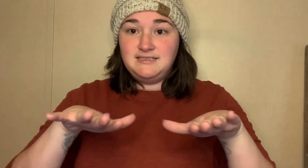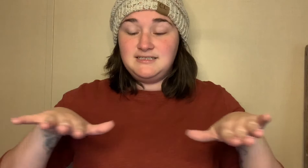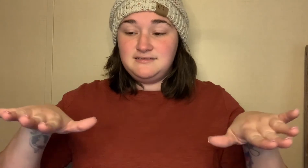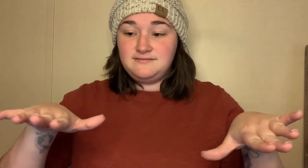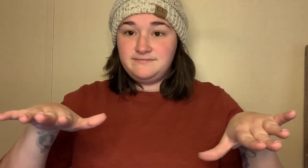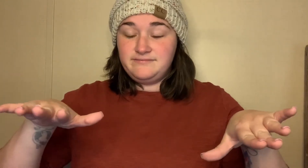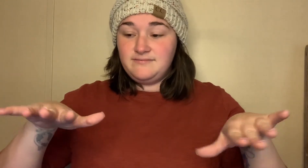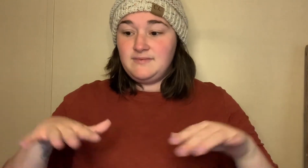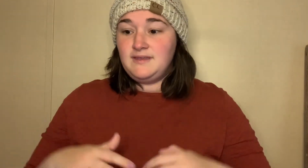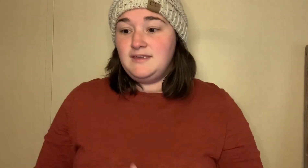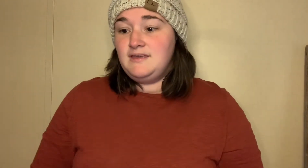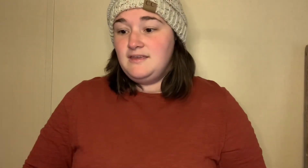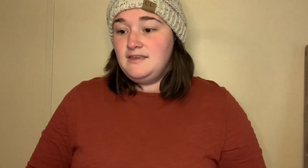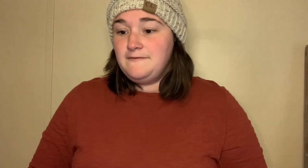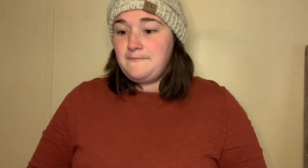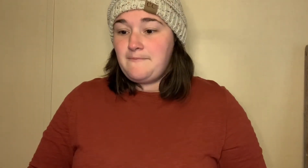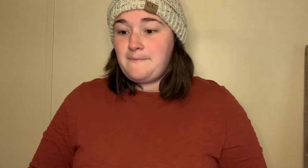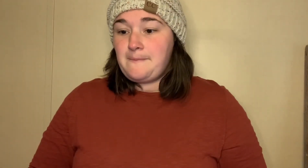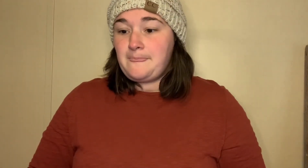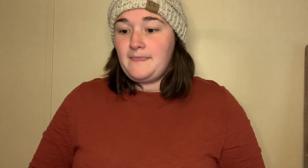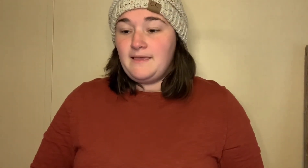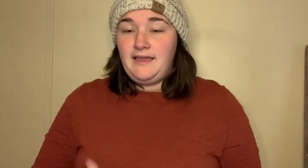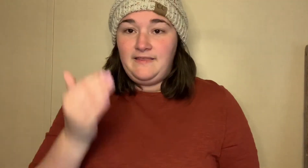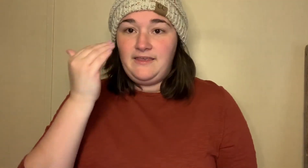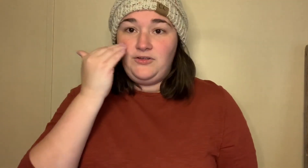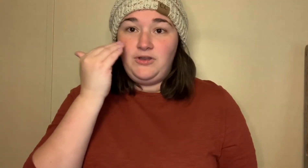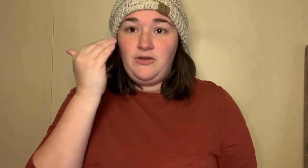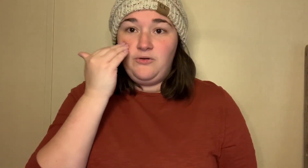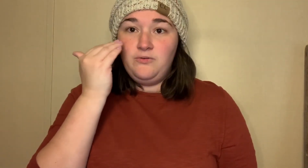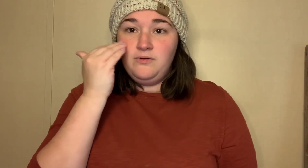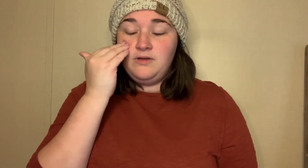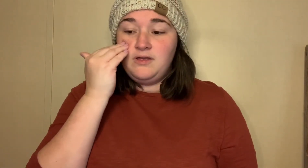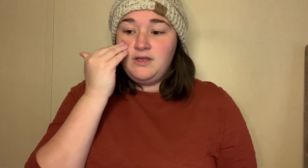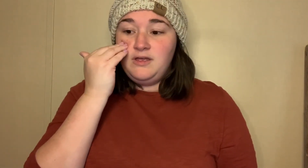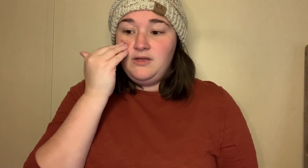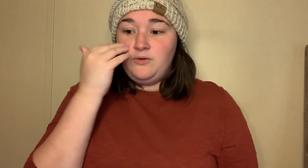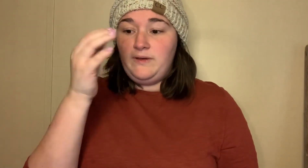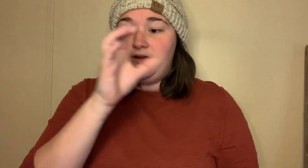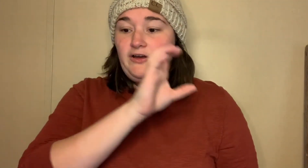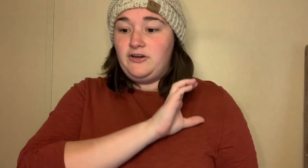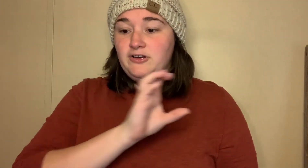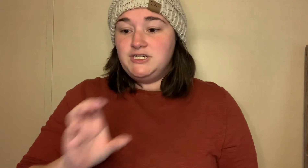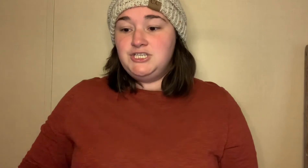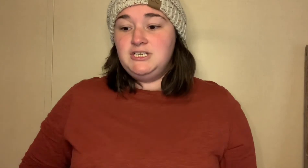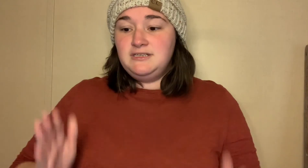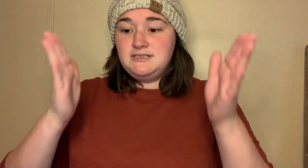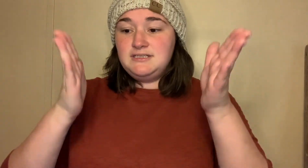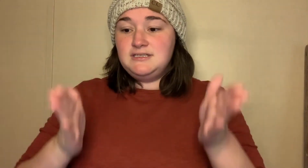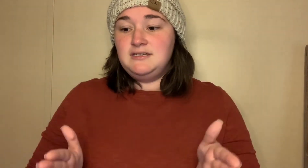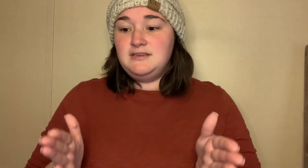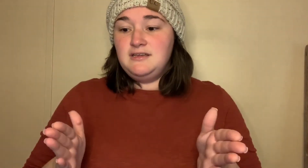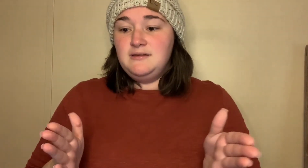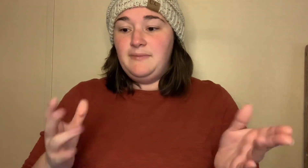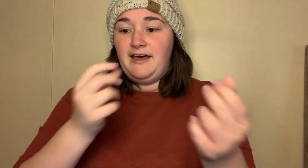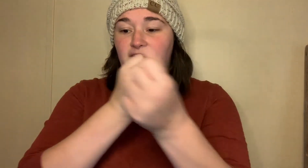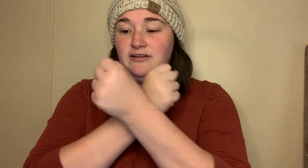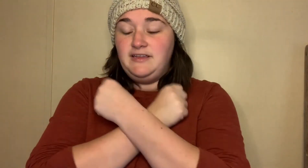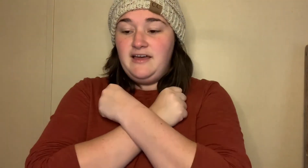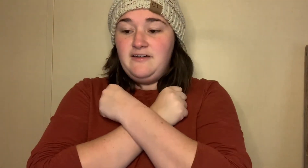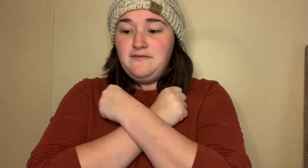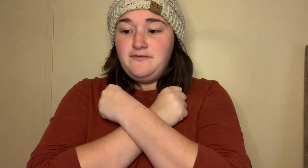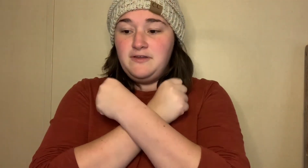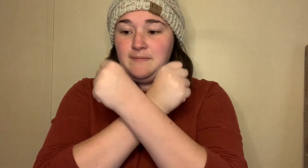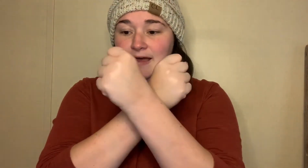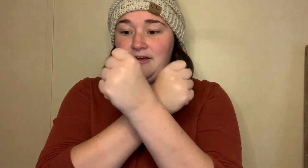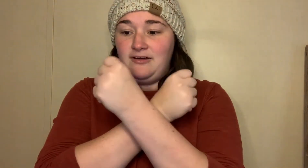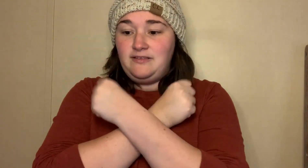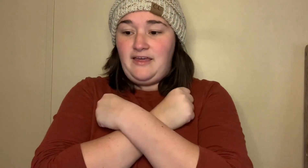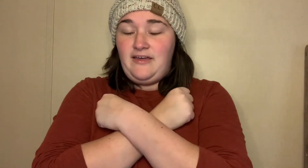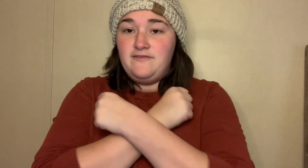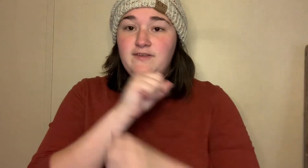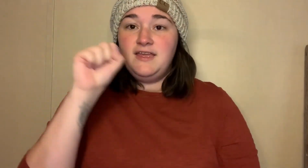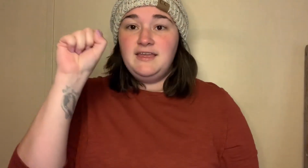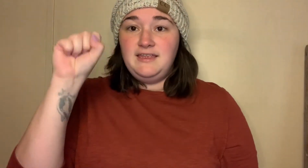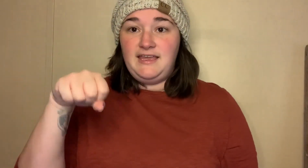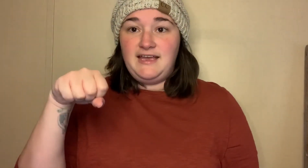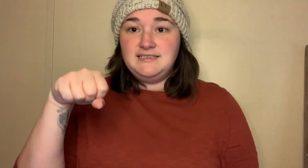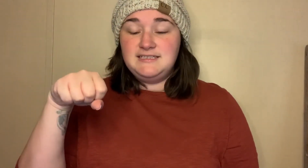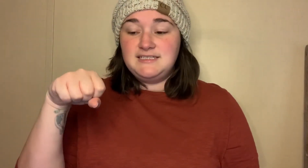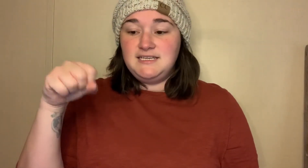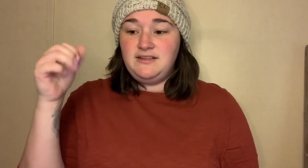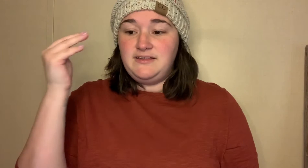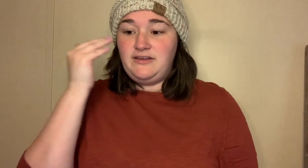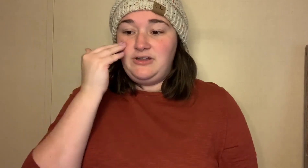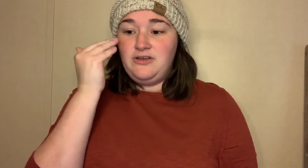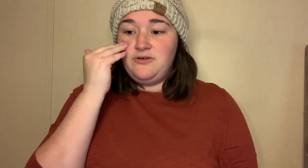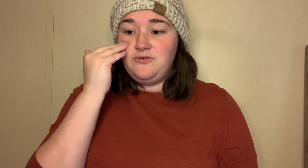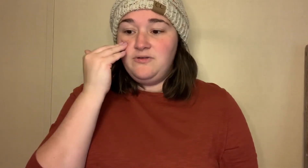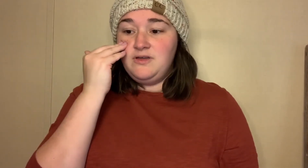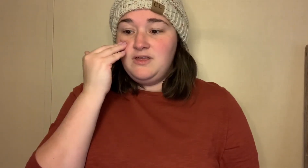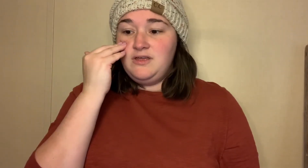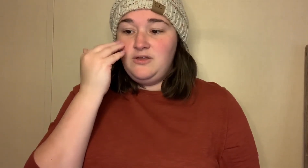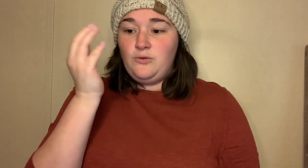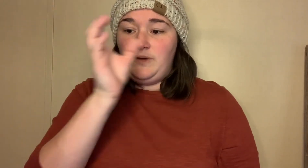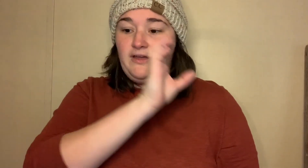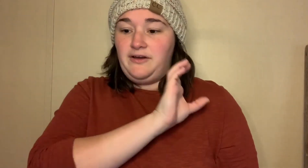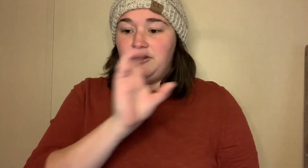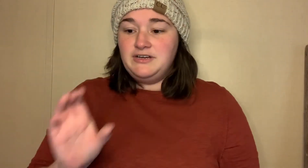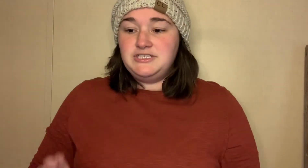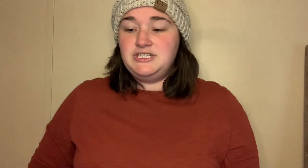and they'll know we are christians by our love by our love yes they'll know we are christians